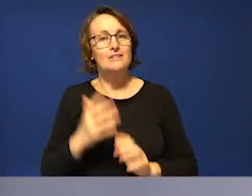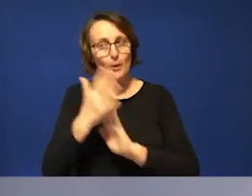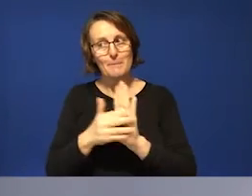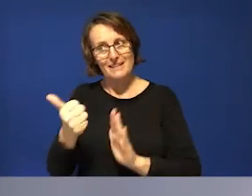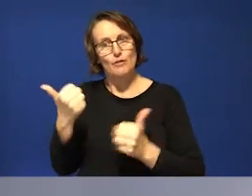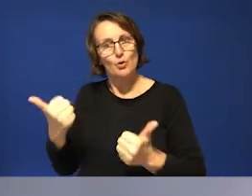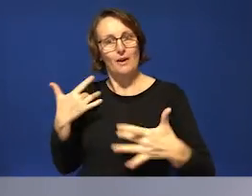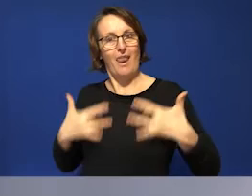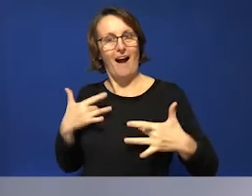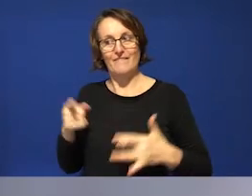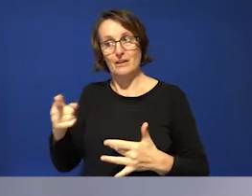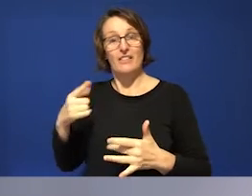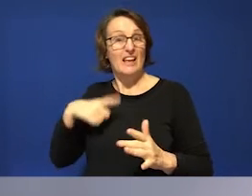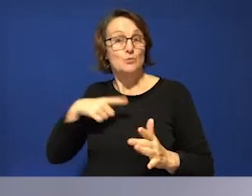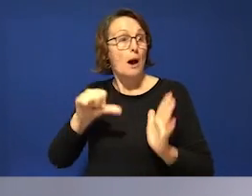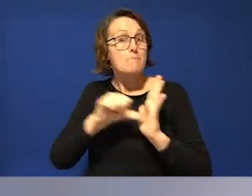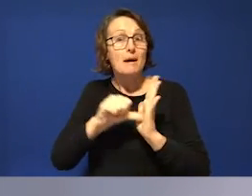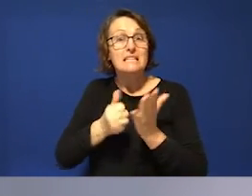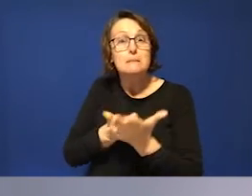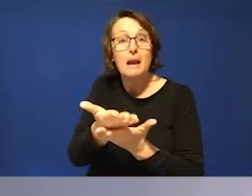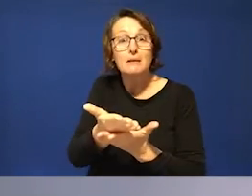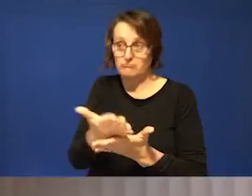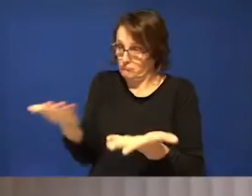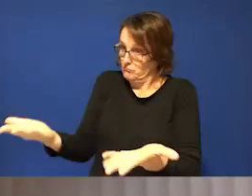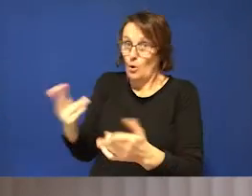gives it a very long life, justifies the investment,